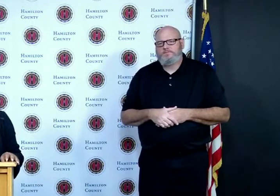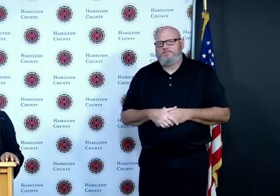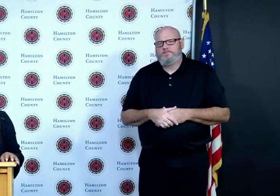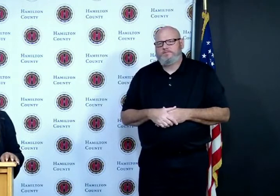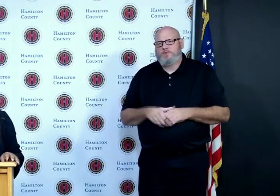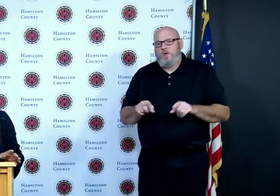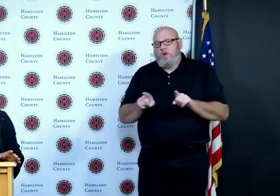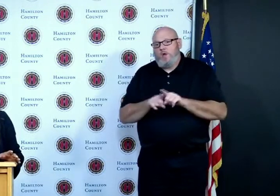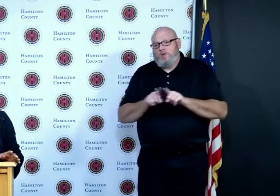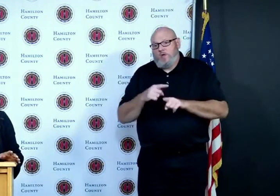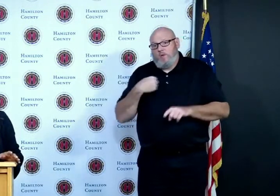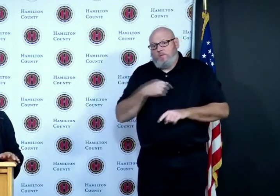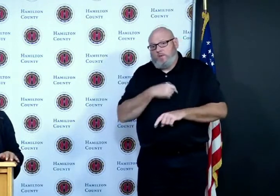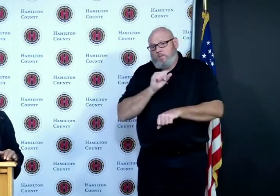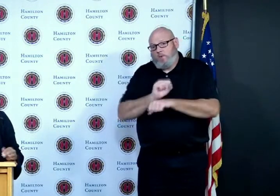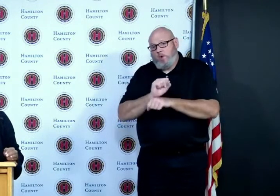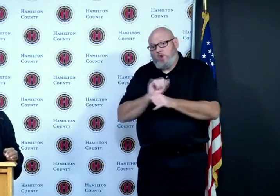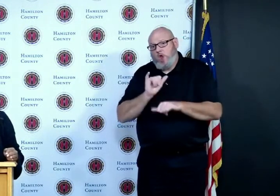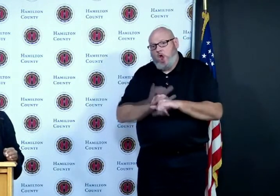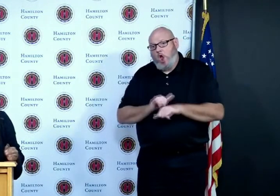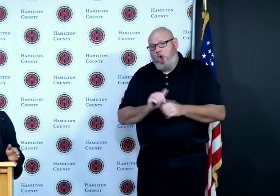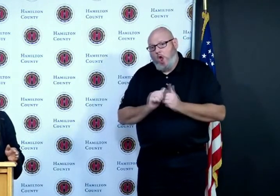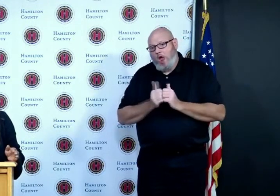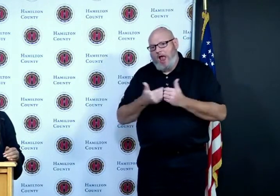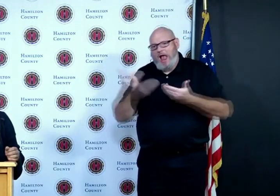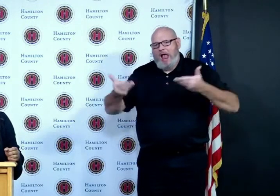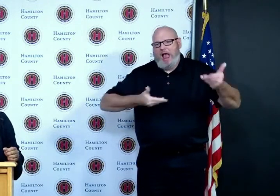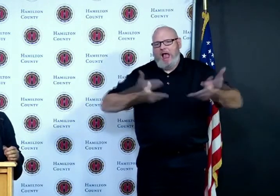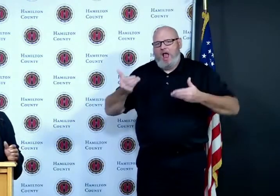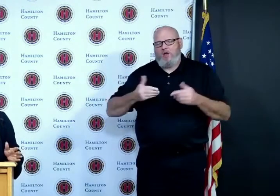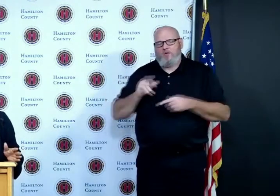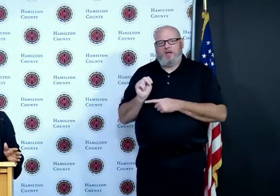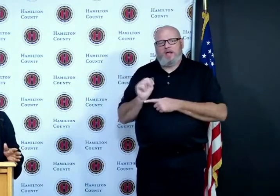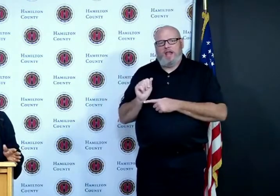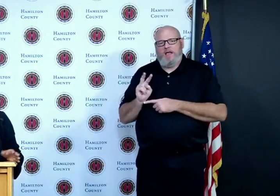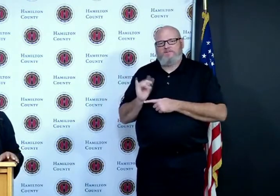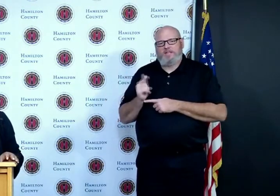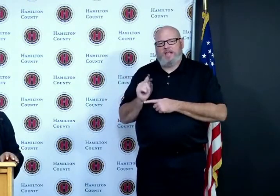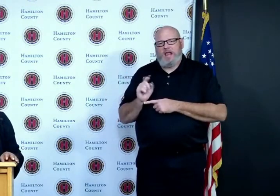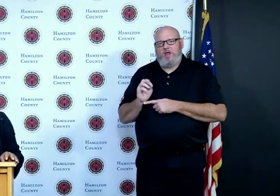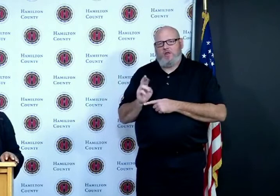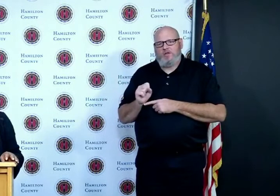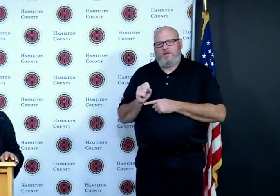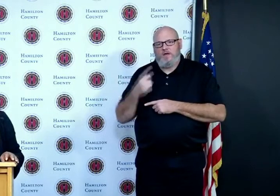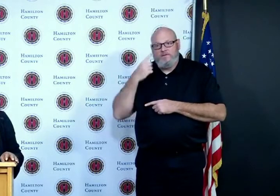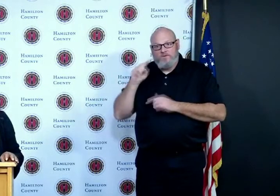we get navigators to help small businesses to help people through the unemployment process so we get